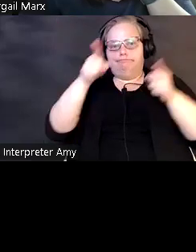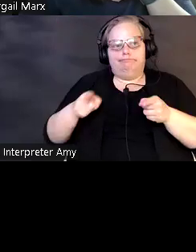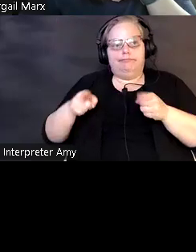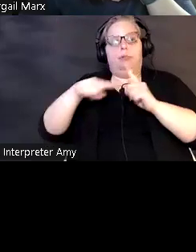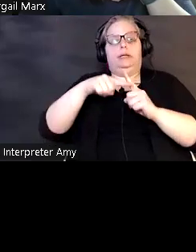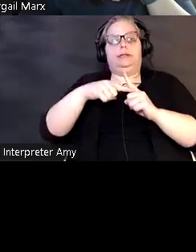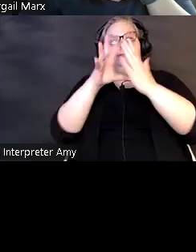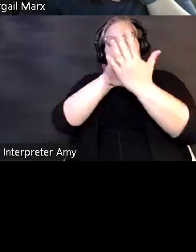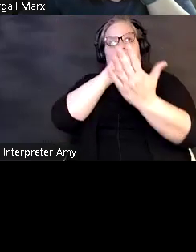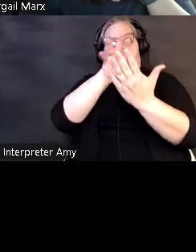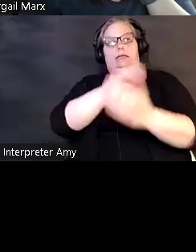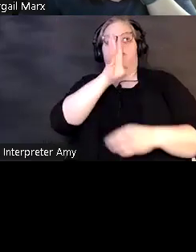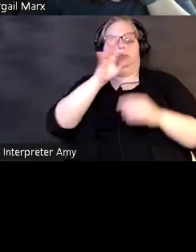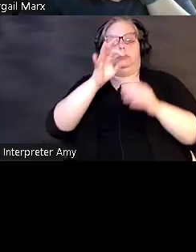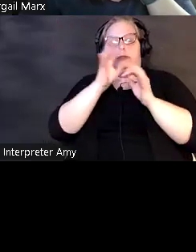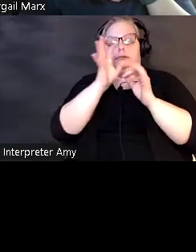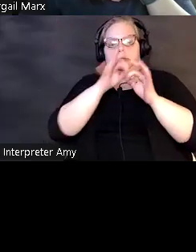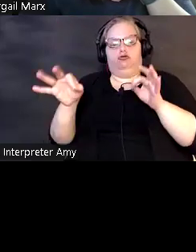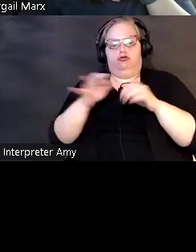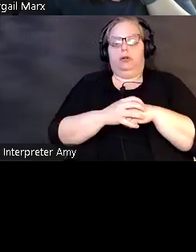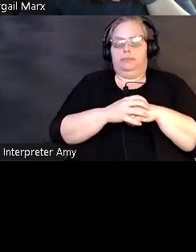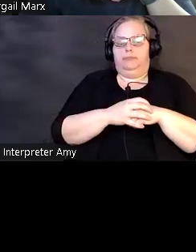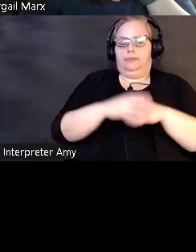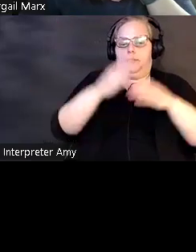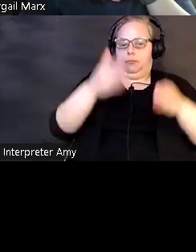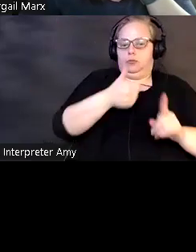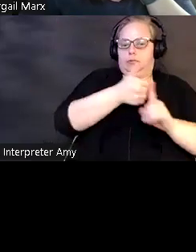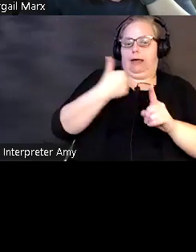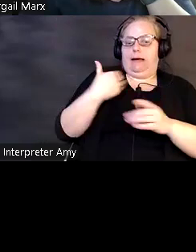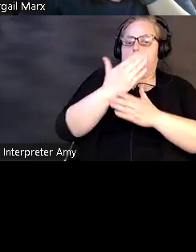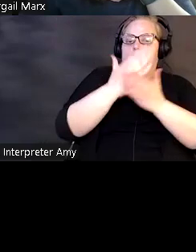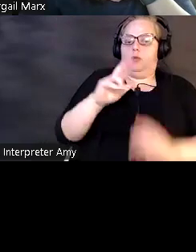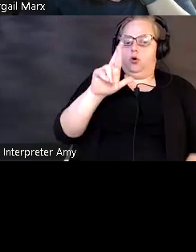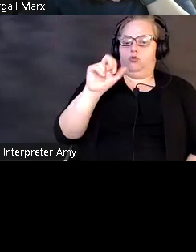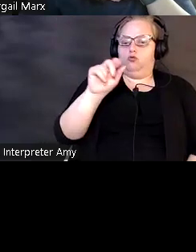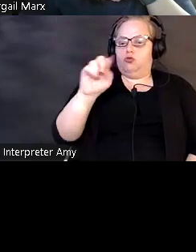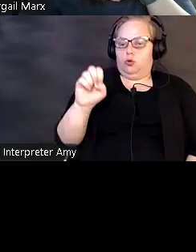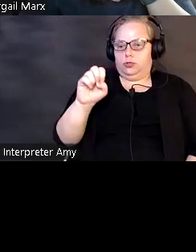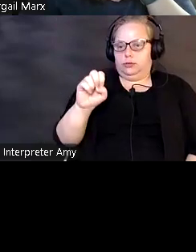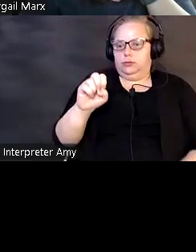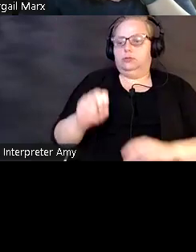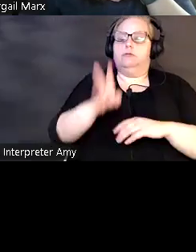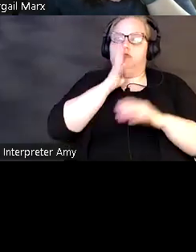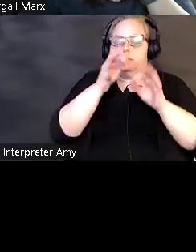The individual has some rote verbal speech, so we are starting to learn a lot more about